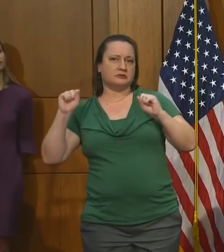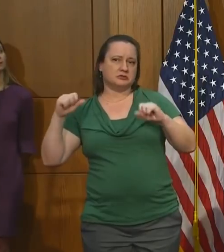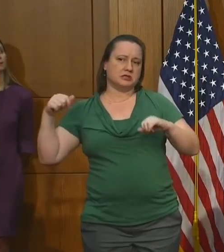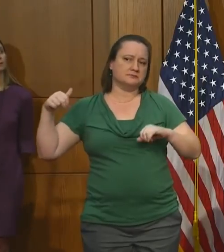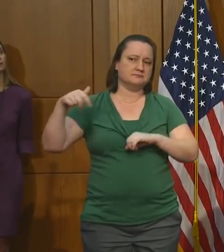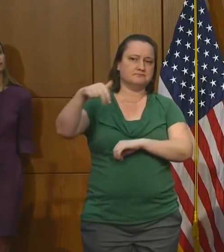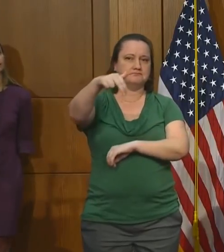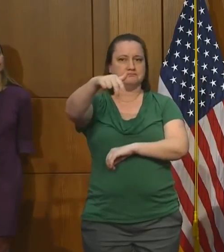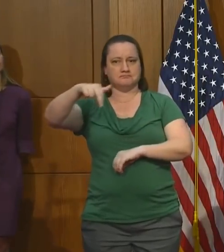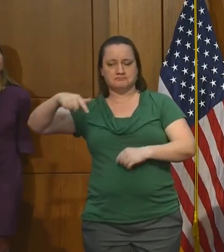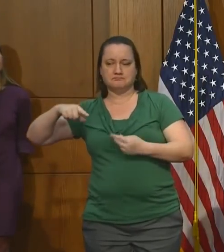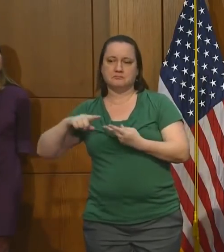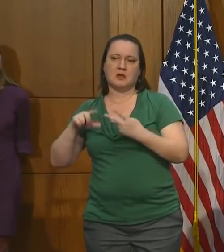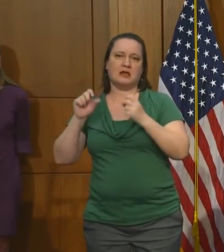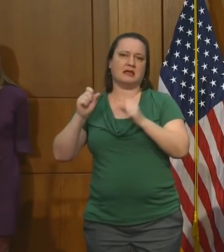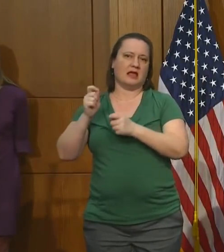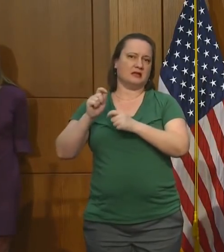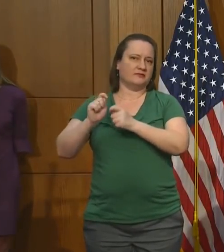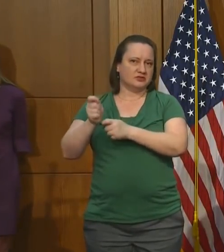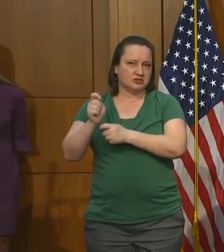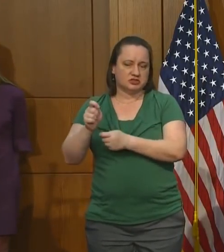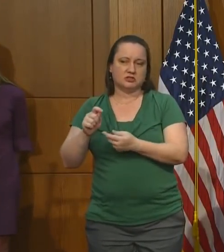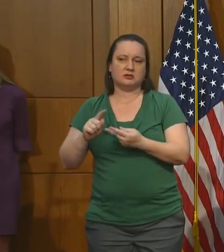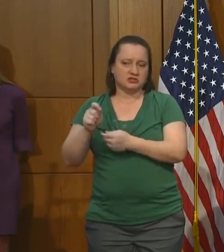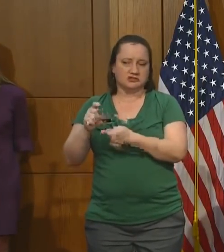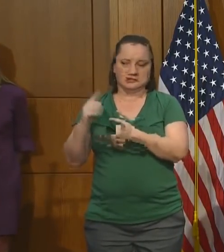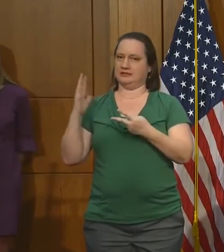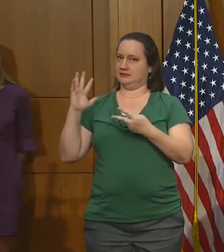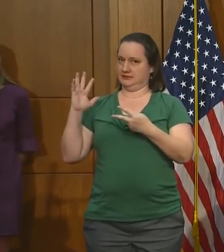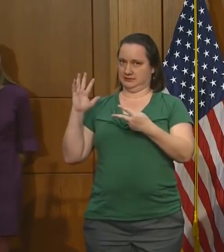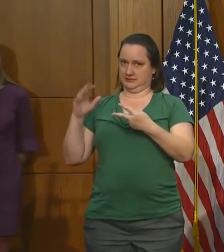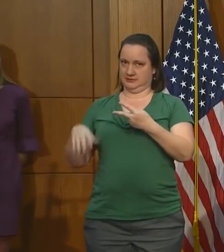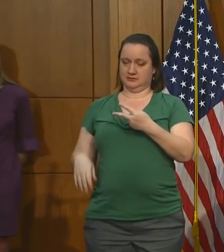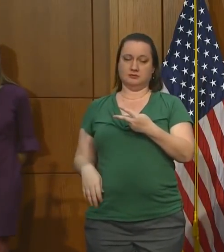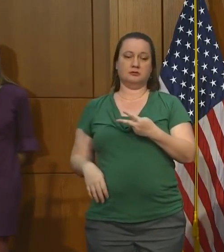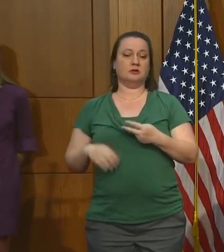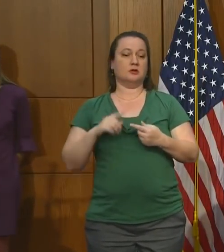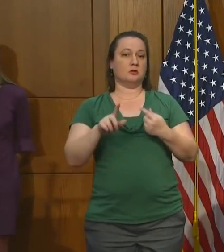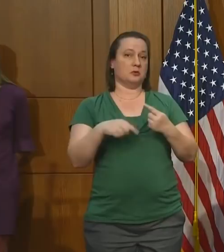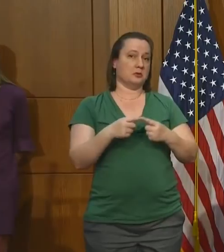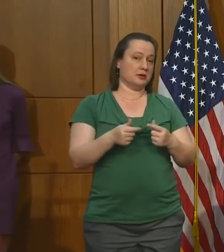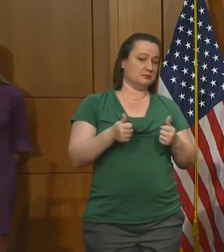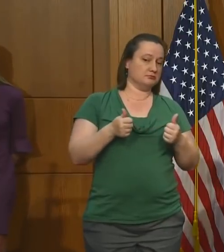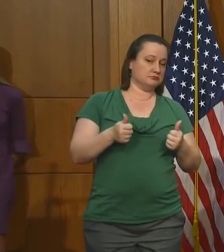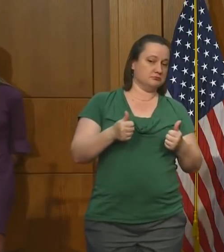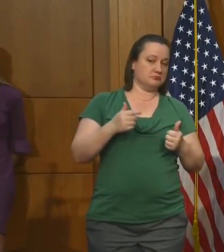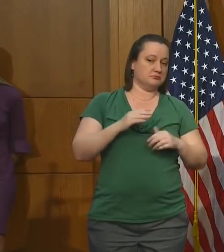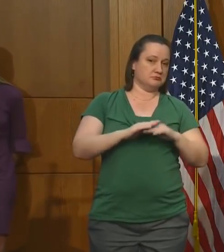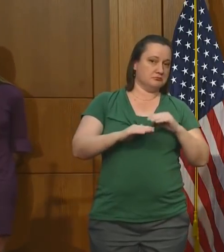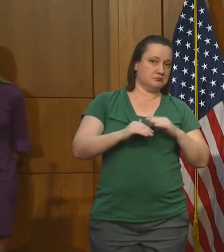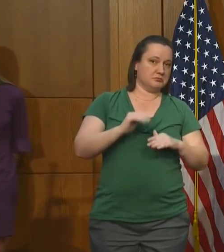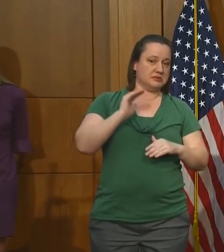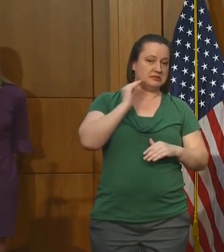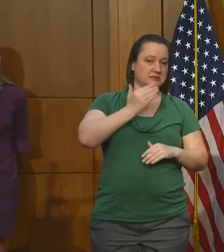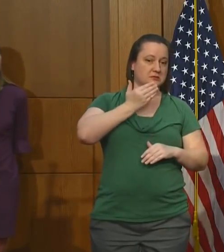BE. HONEST MADE A FIFTEEN. BEACHES. WILL CONTINUE TO BE OPEN FOR. THIS AND EXERCISE BUT